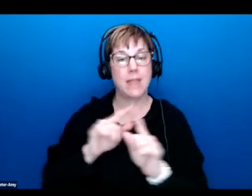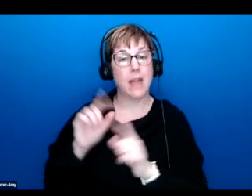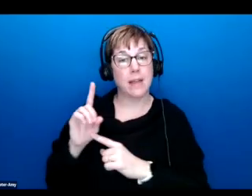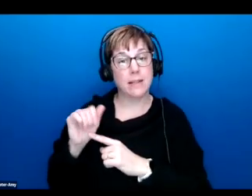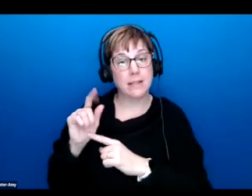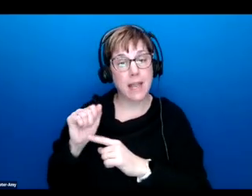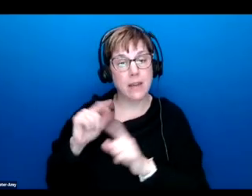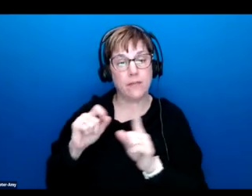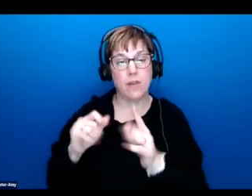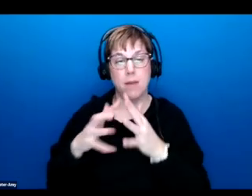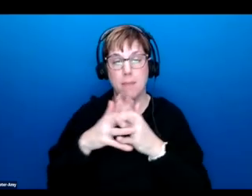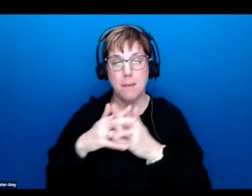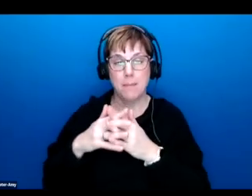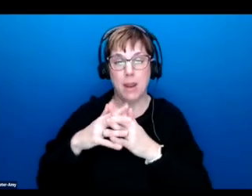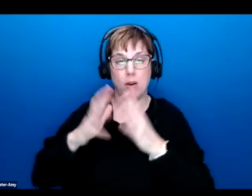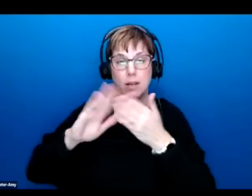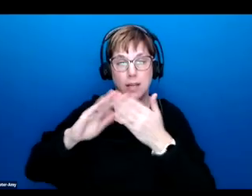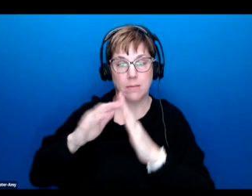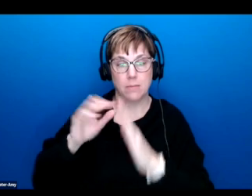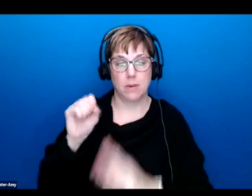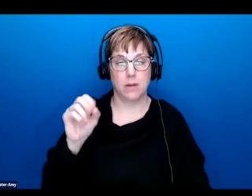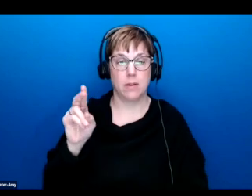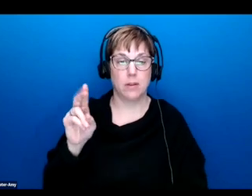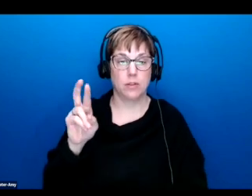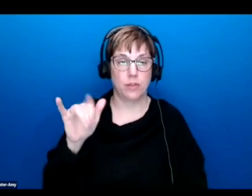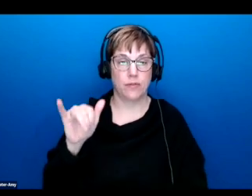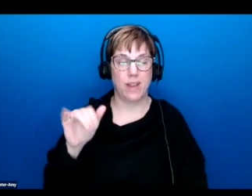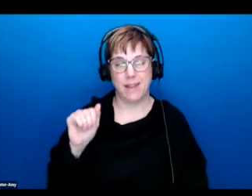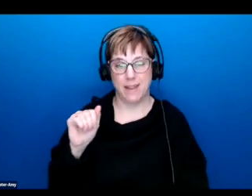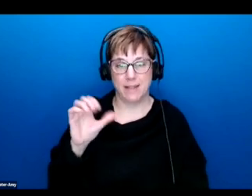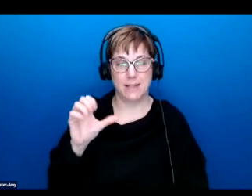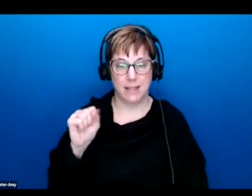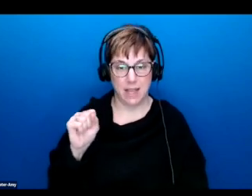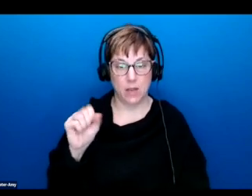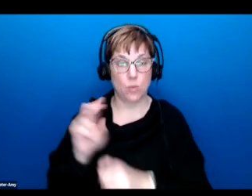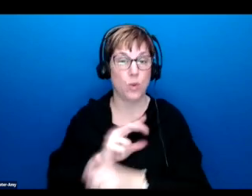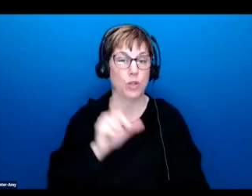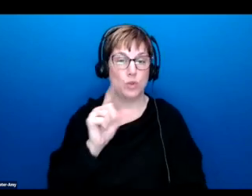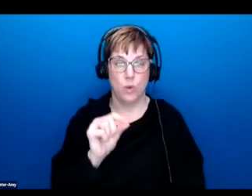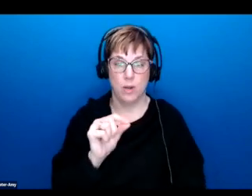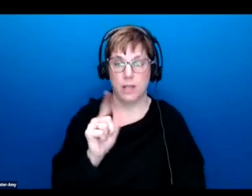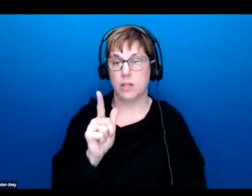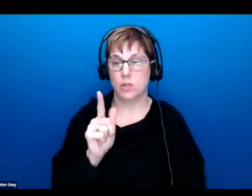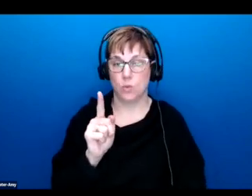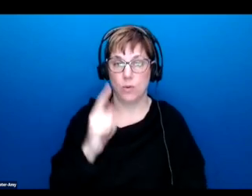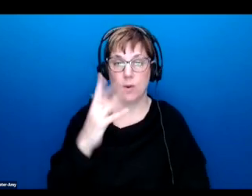the American Community Survey or ACS. We use the 2021 5-year sample